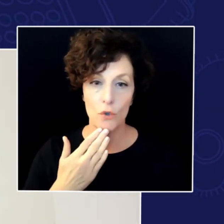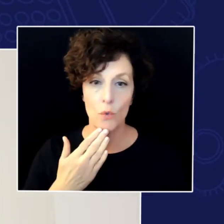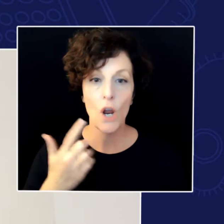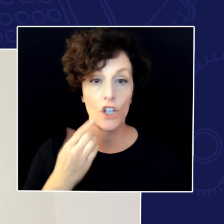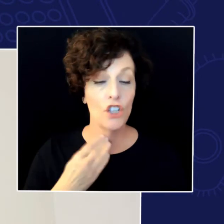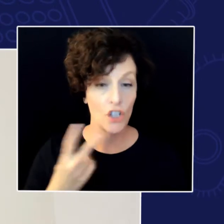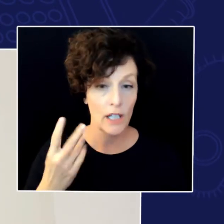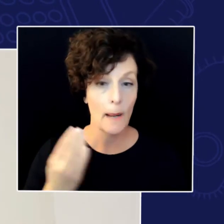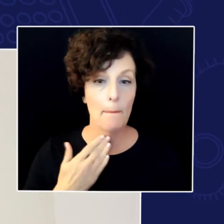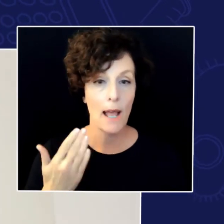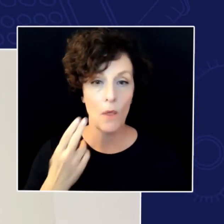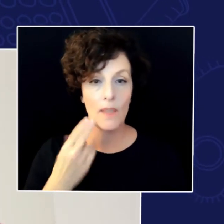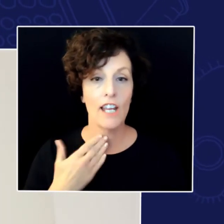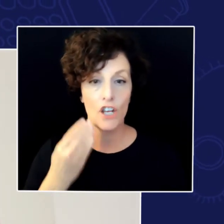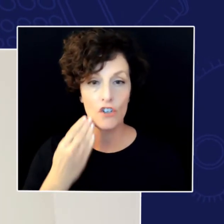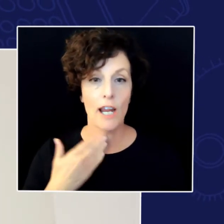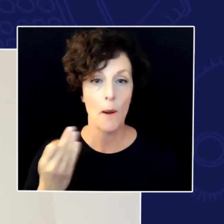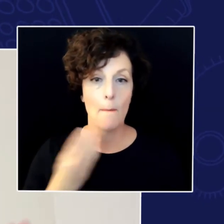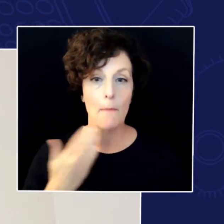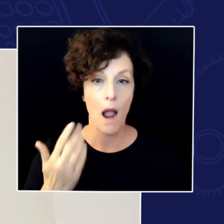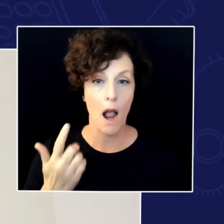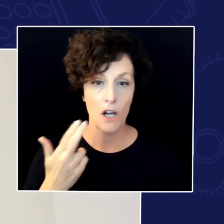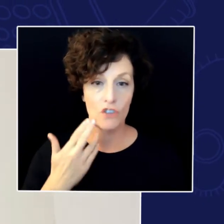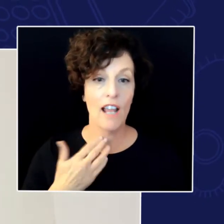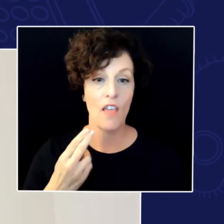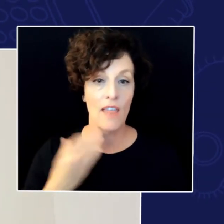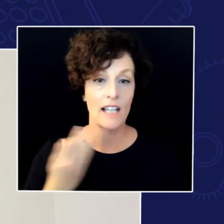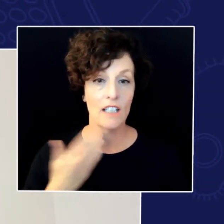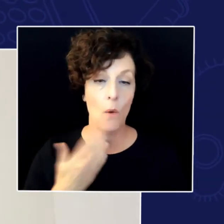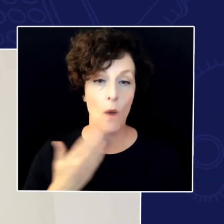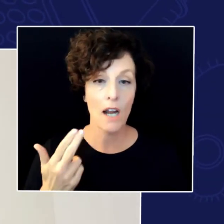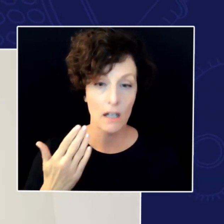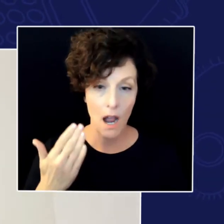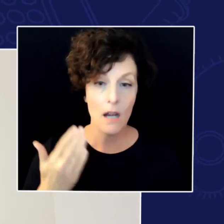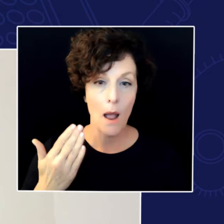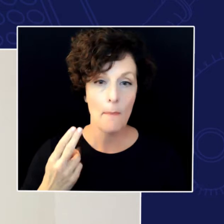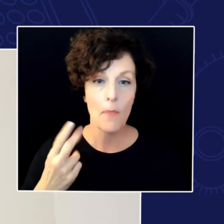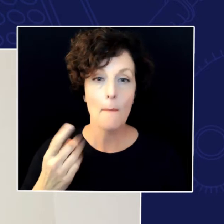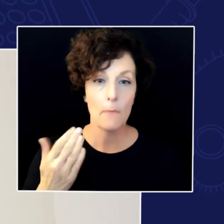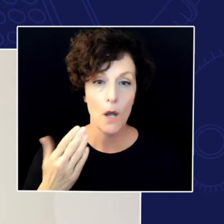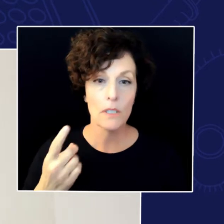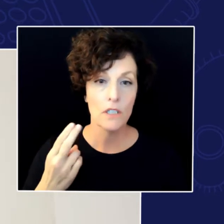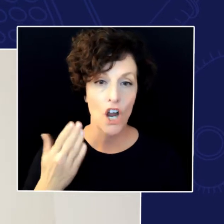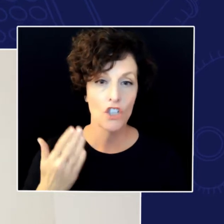to learning about inner-ear biology. And that's how I got the post-doc training